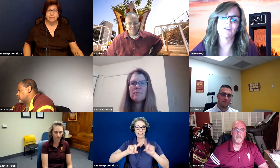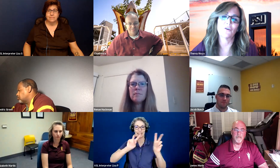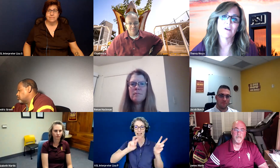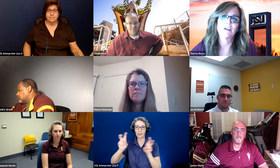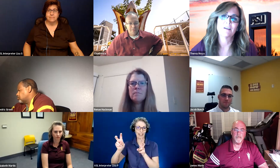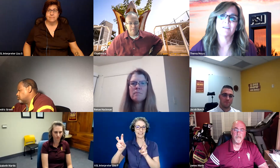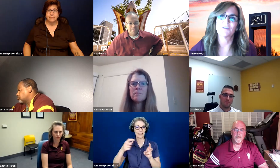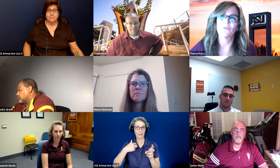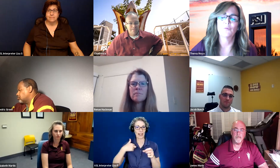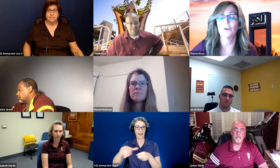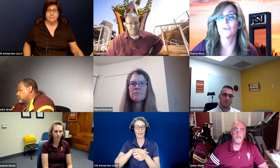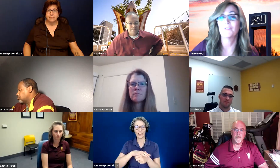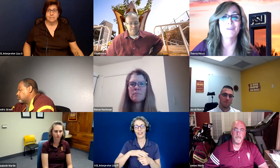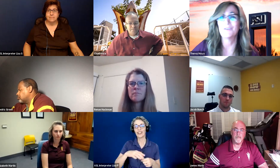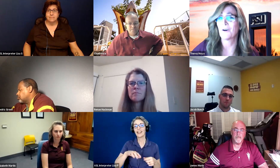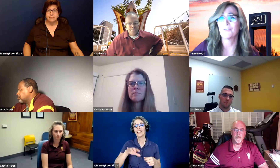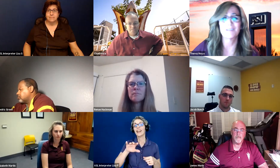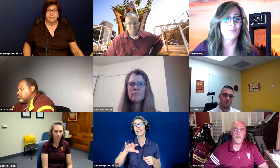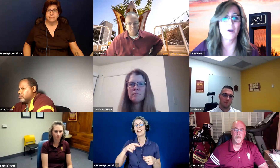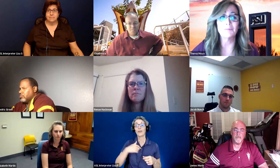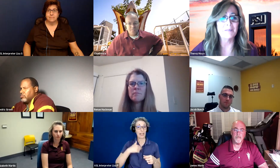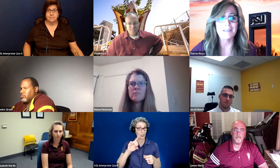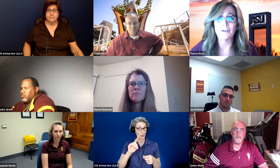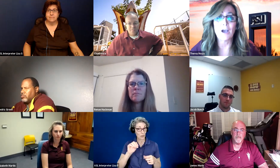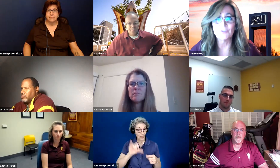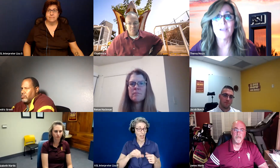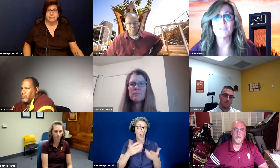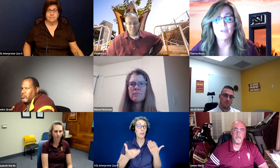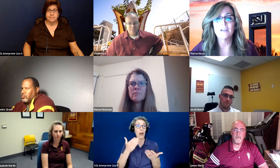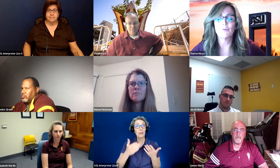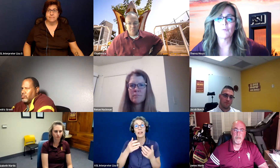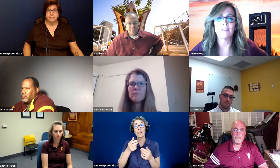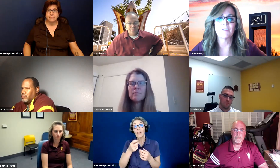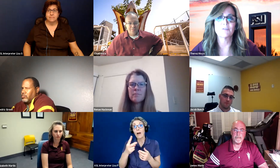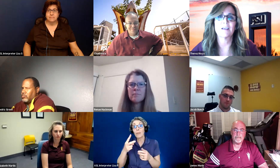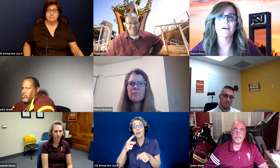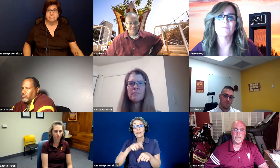So we do those probably a couple of times a week. We're running those...